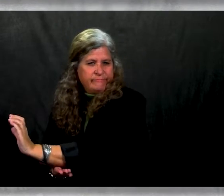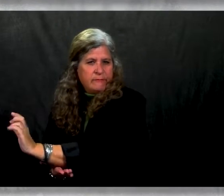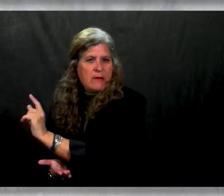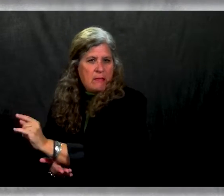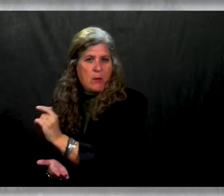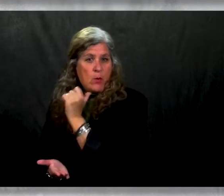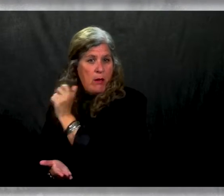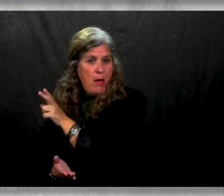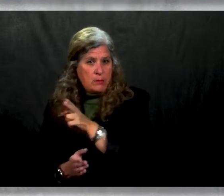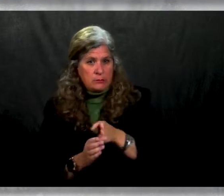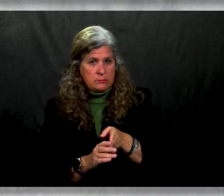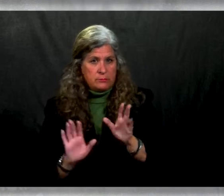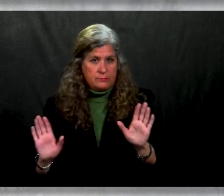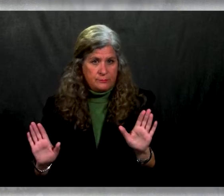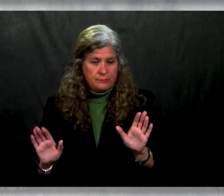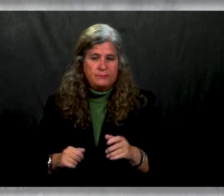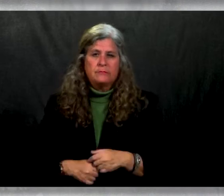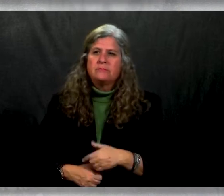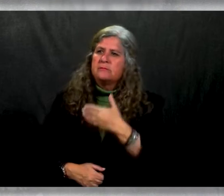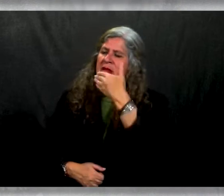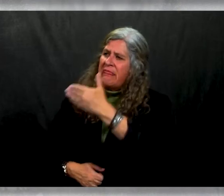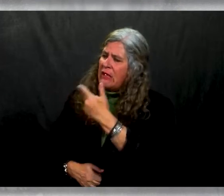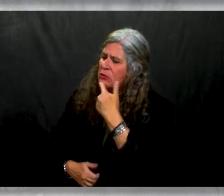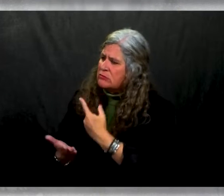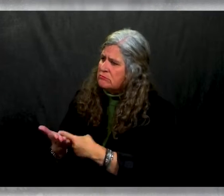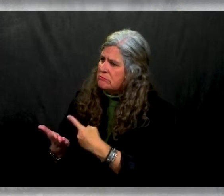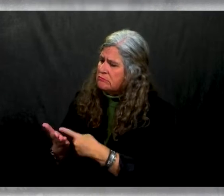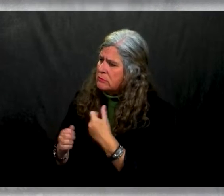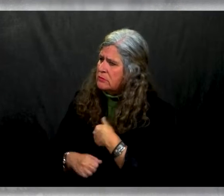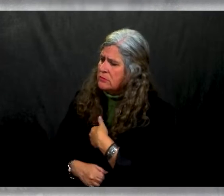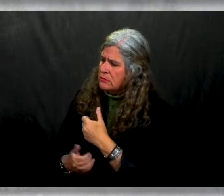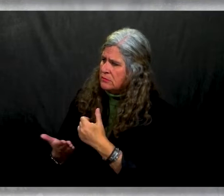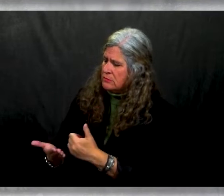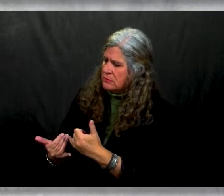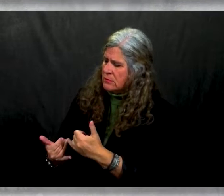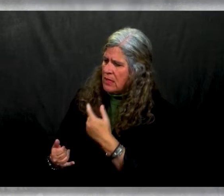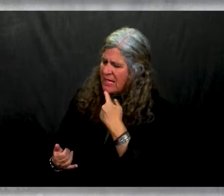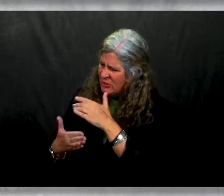that were excluded. Thank you, Anne, for talking with us today and sharing a part of this history.